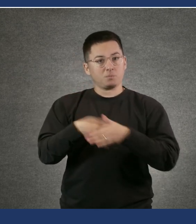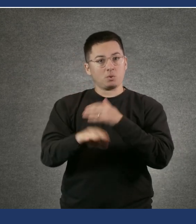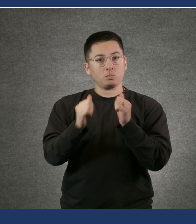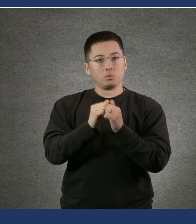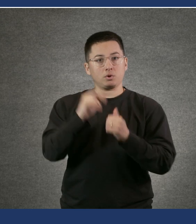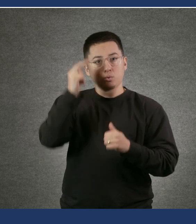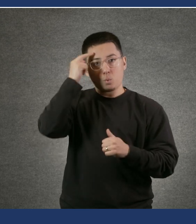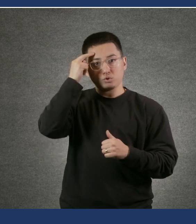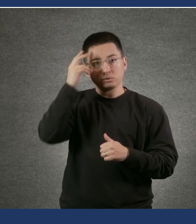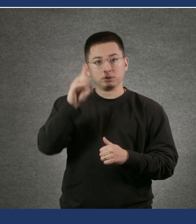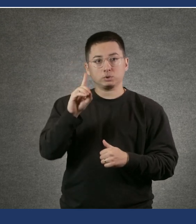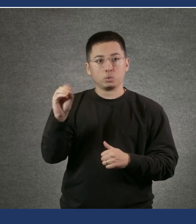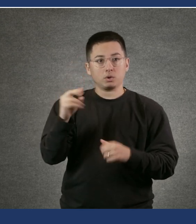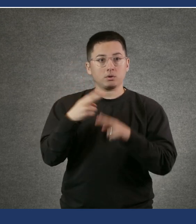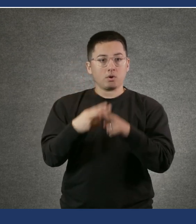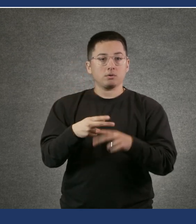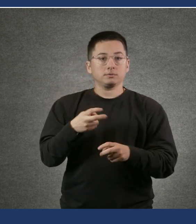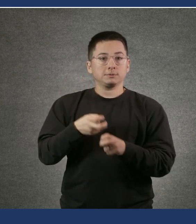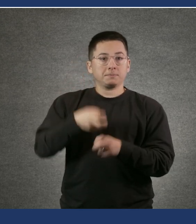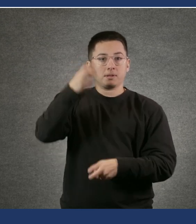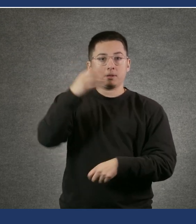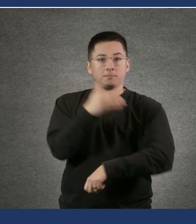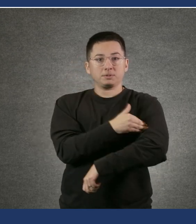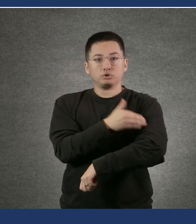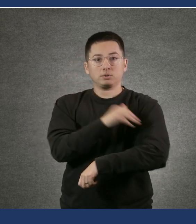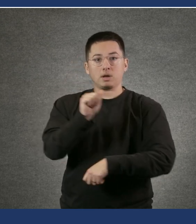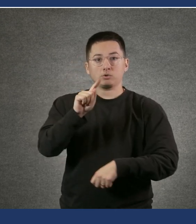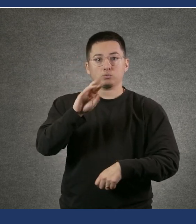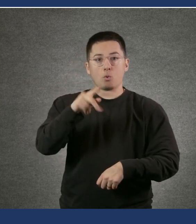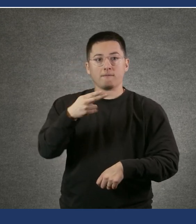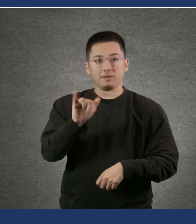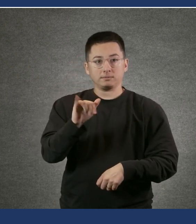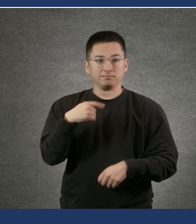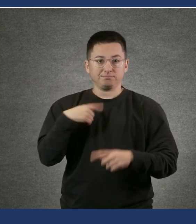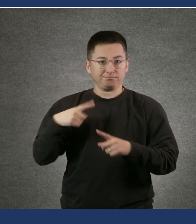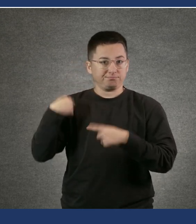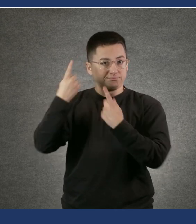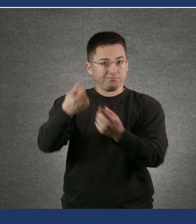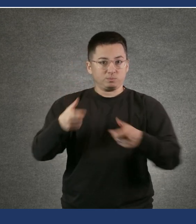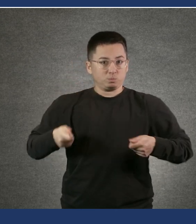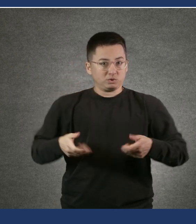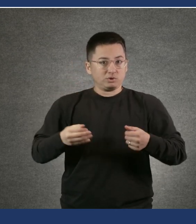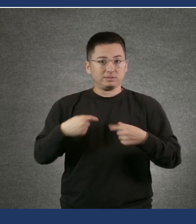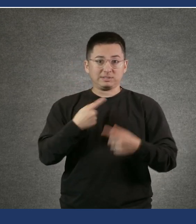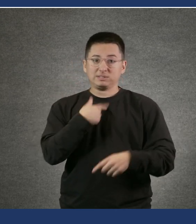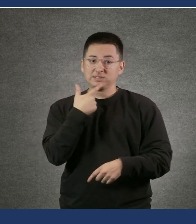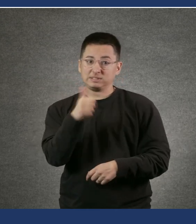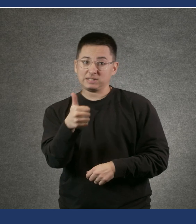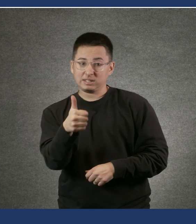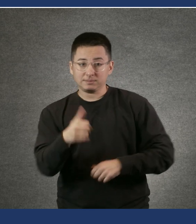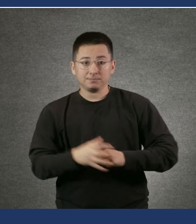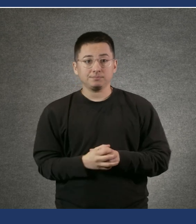spinal muscular atrophy, and have been in a wheelchair since I was 10 years old.